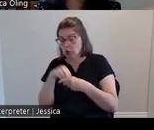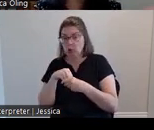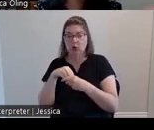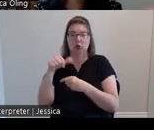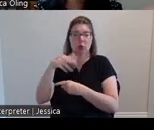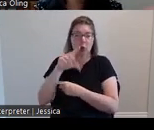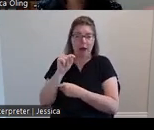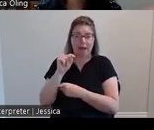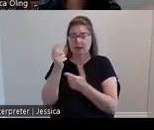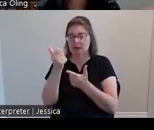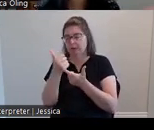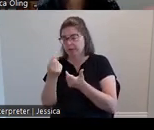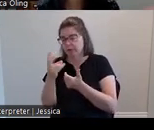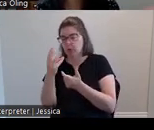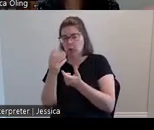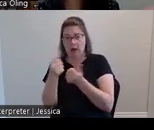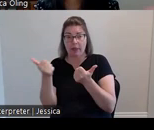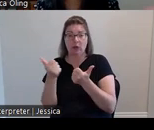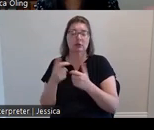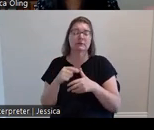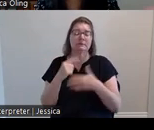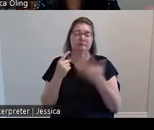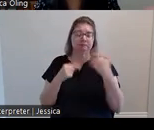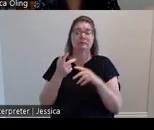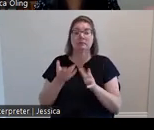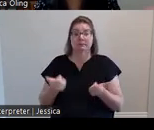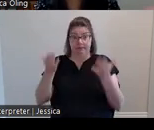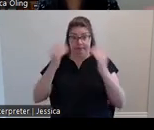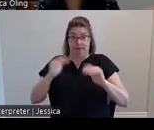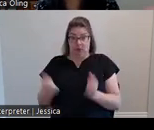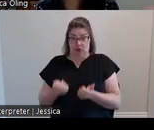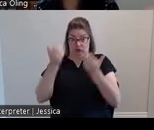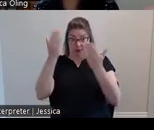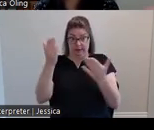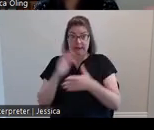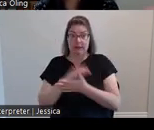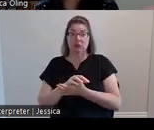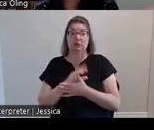So, our recommendations are, uh, baseline to create a supportive environment.